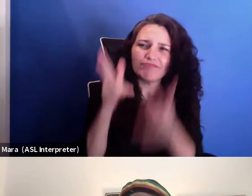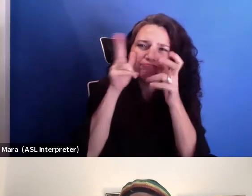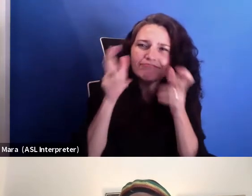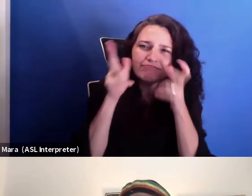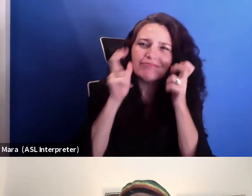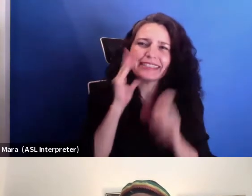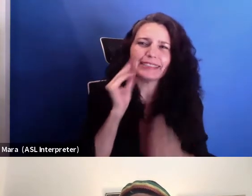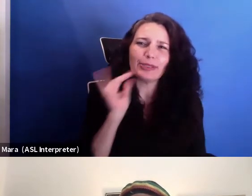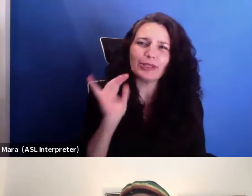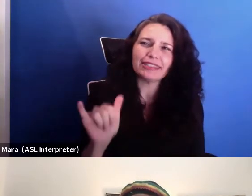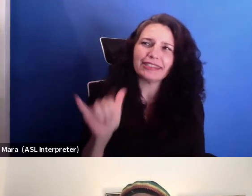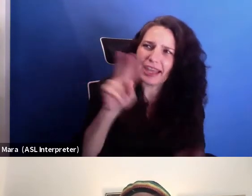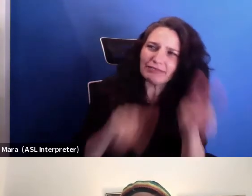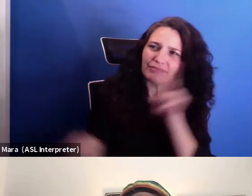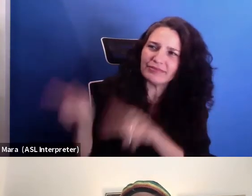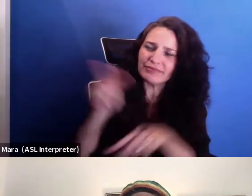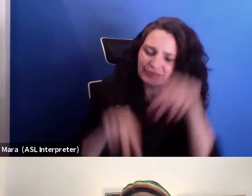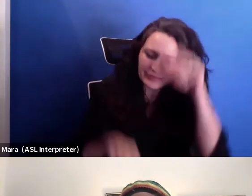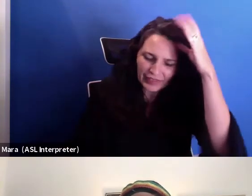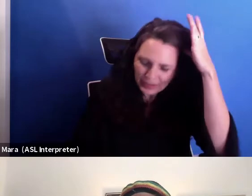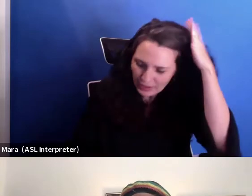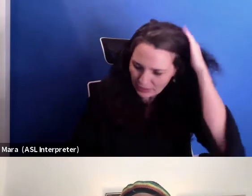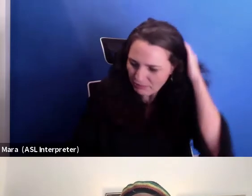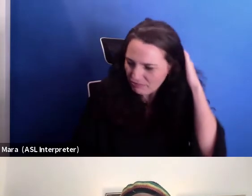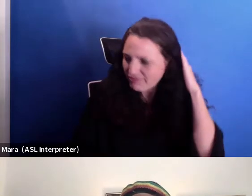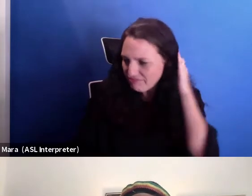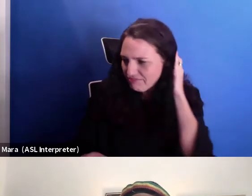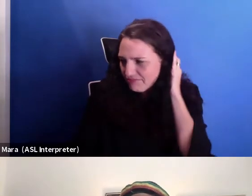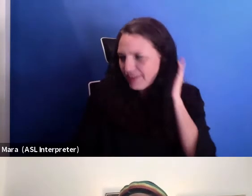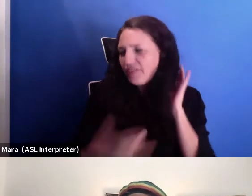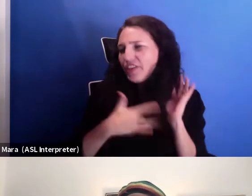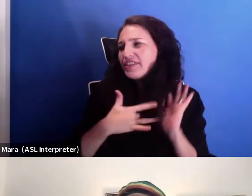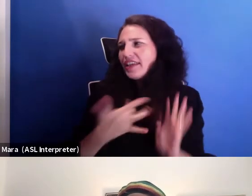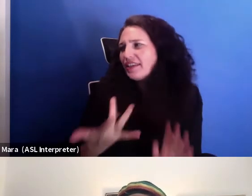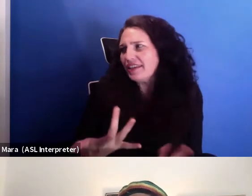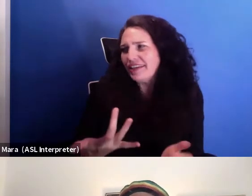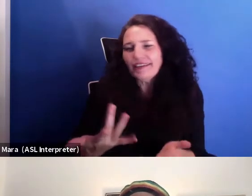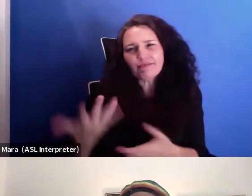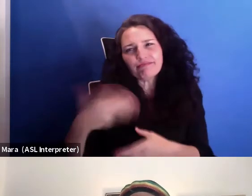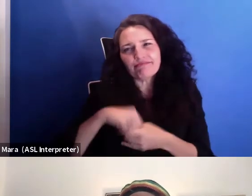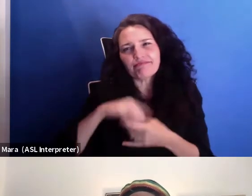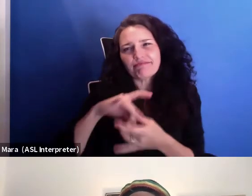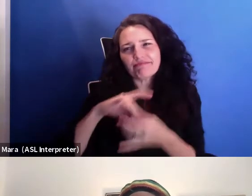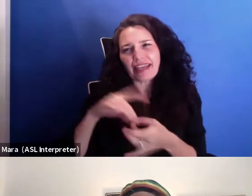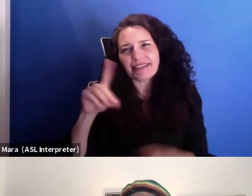like the disability communities and other community that you're gazing at.